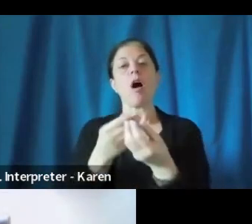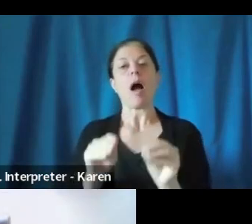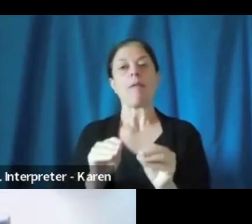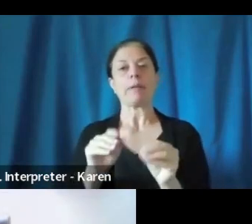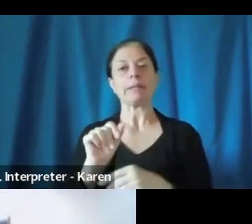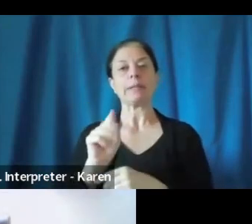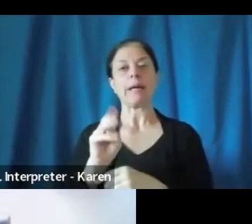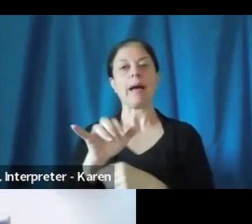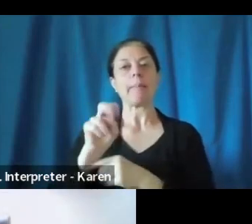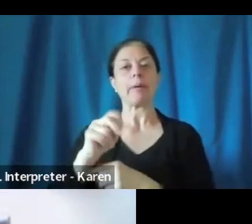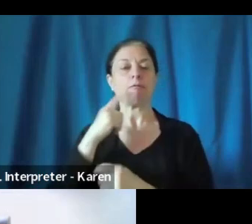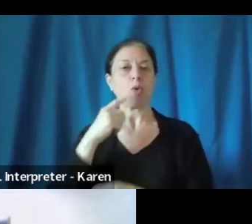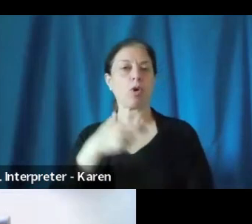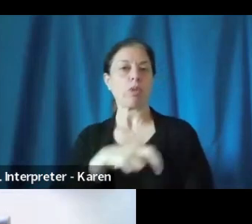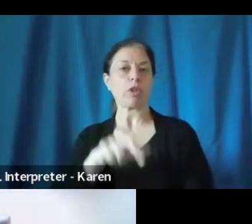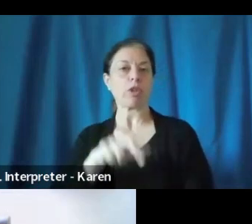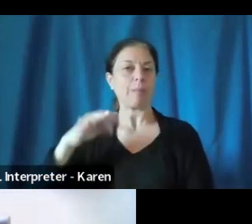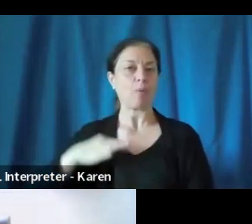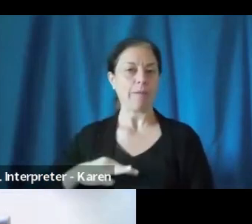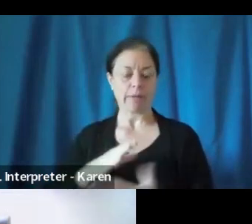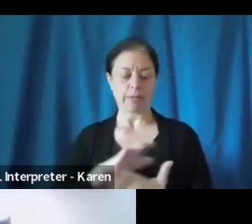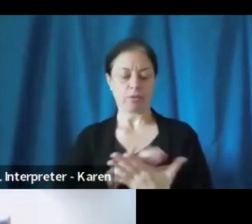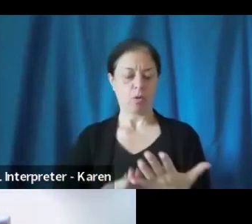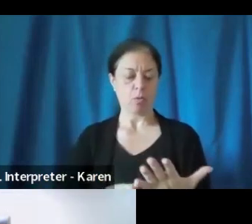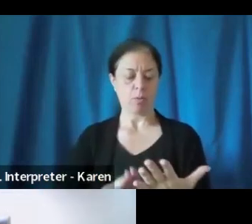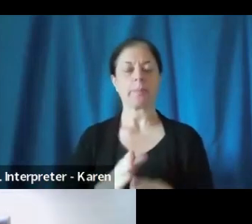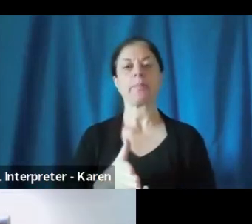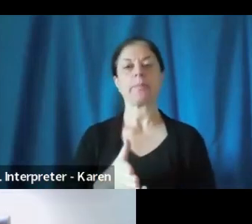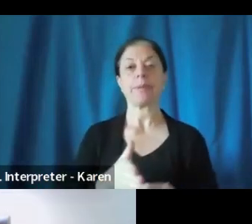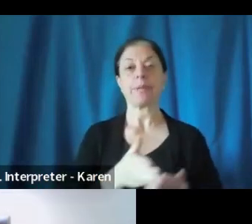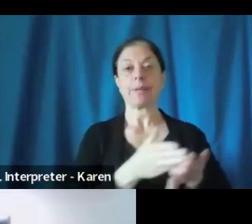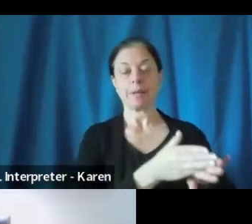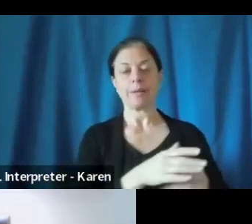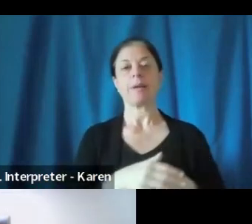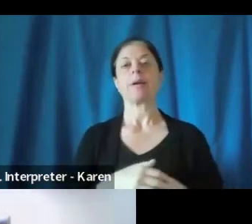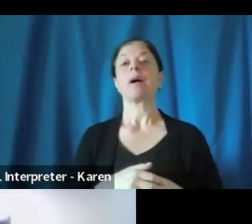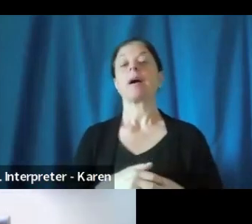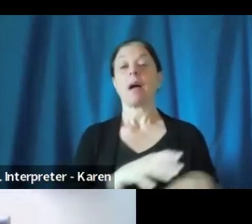short stint at a video game studio and then office administration for a